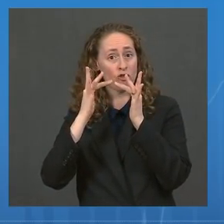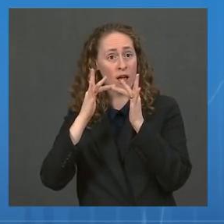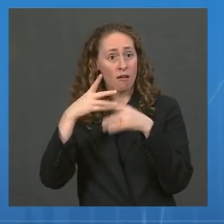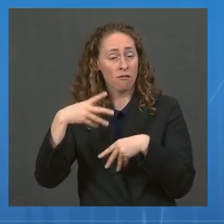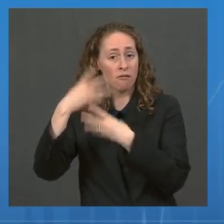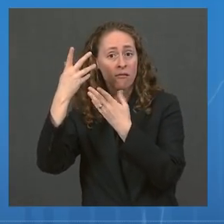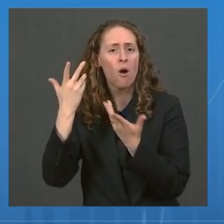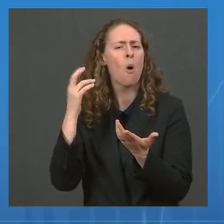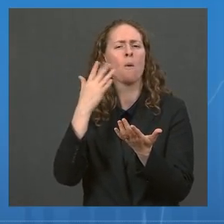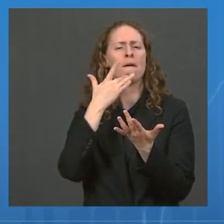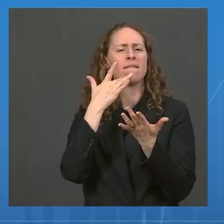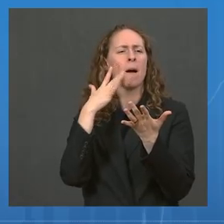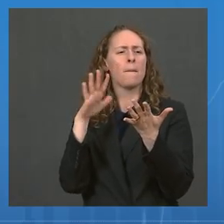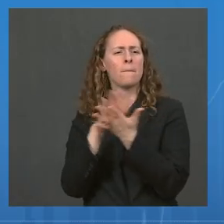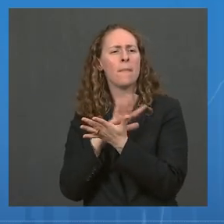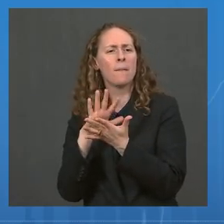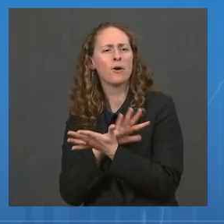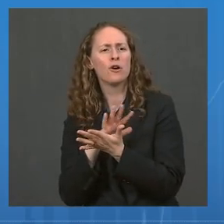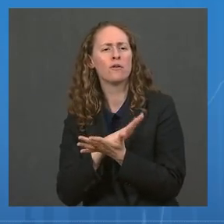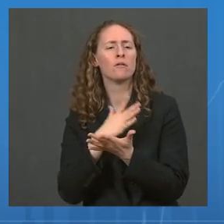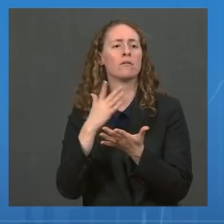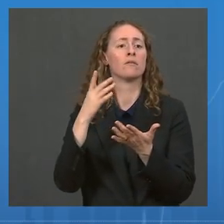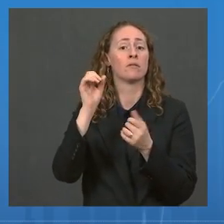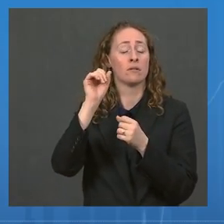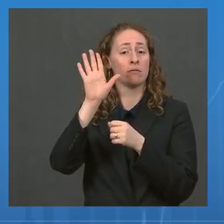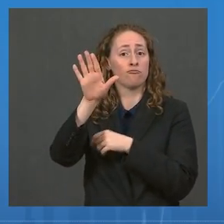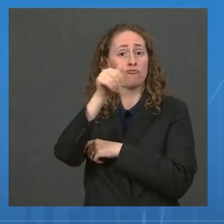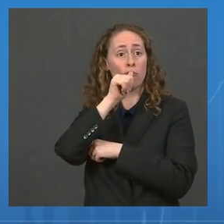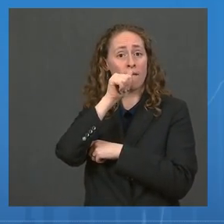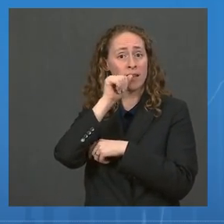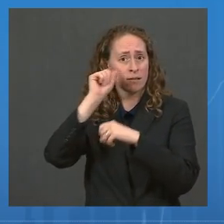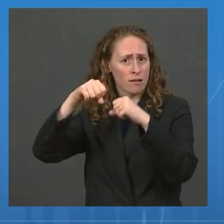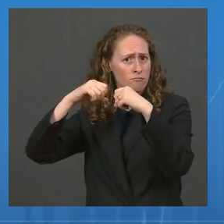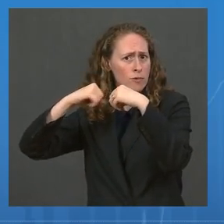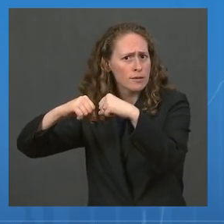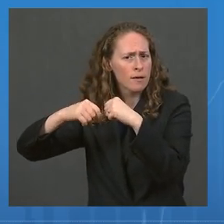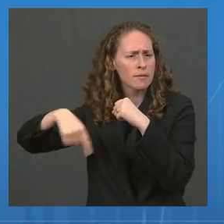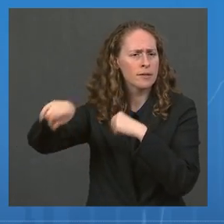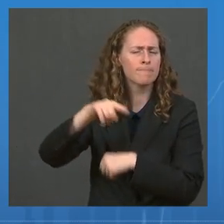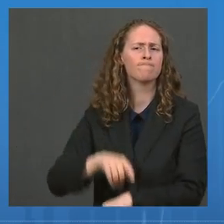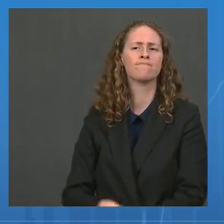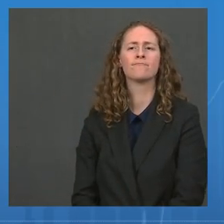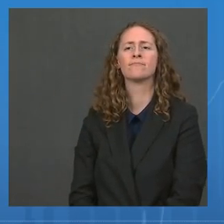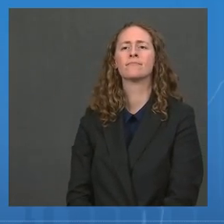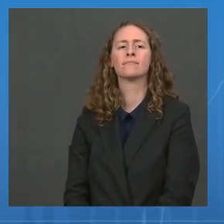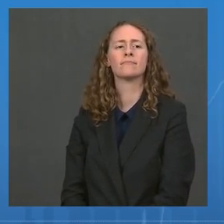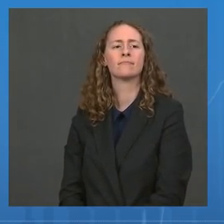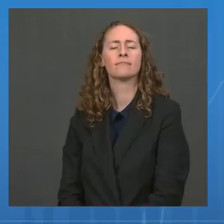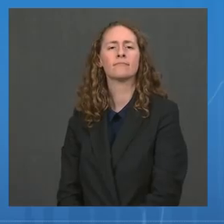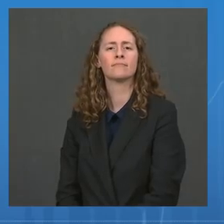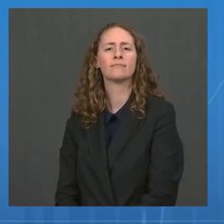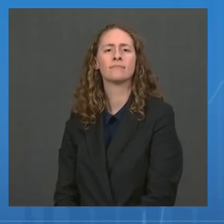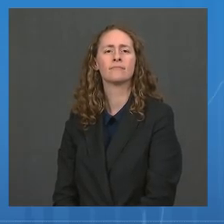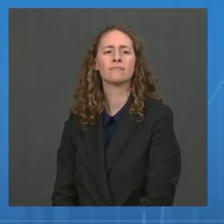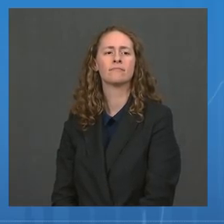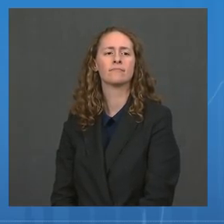Dr. Walensky, to you. Dr. Walensky: Yeah, thank you for that question, Tamara. So, we have very little data in this moment